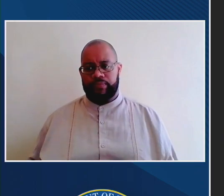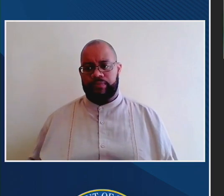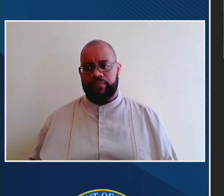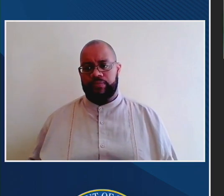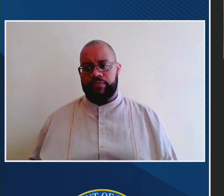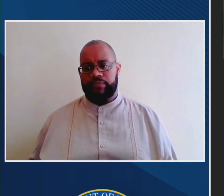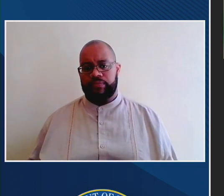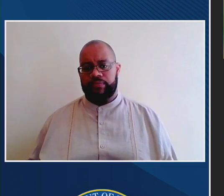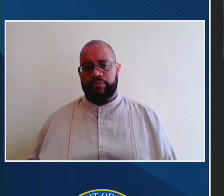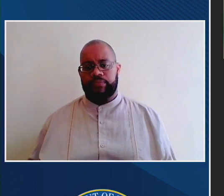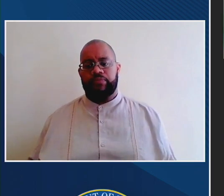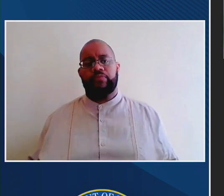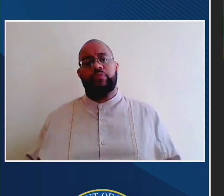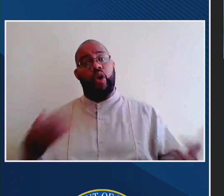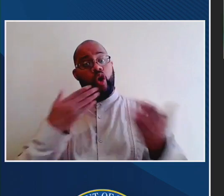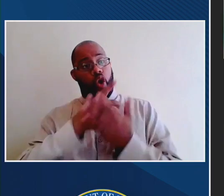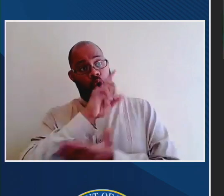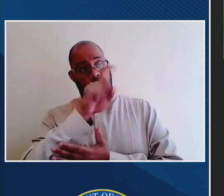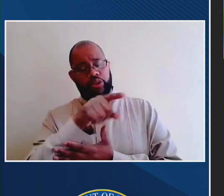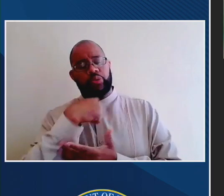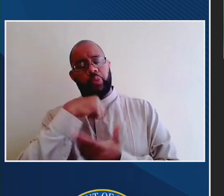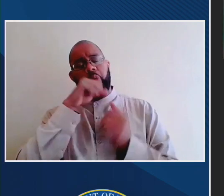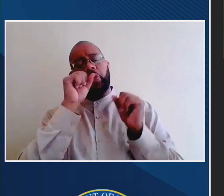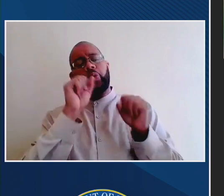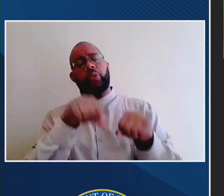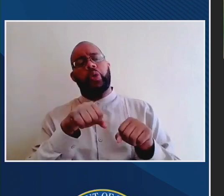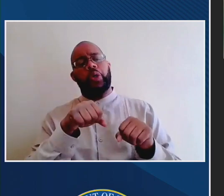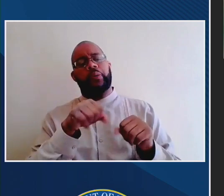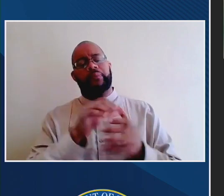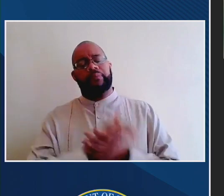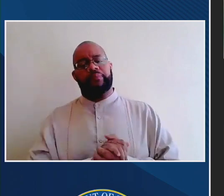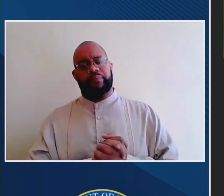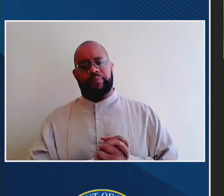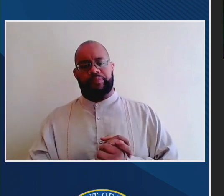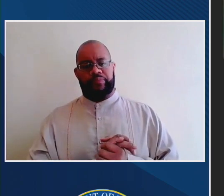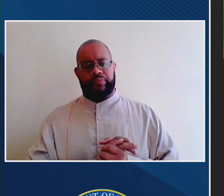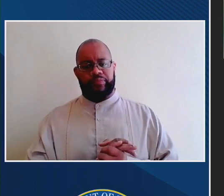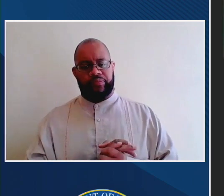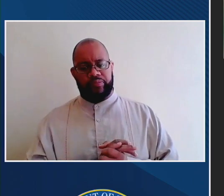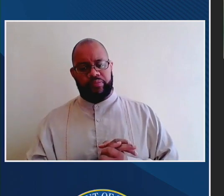That's a good question. We certainly could, you know, just take- we could take a vote